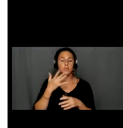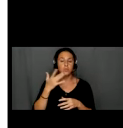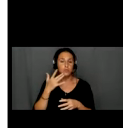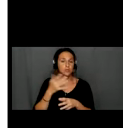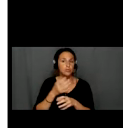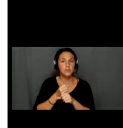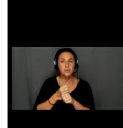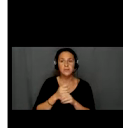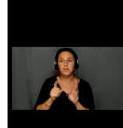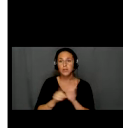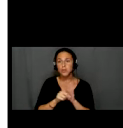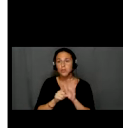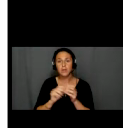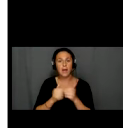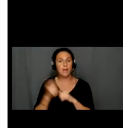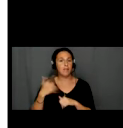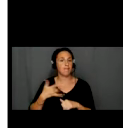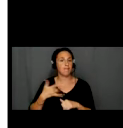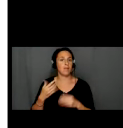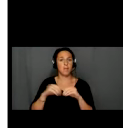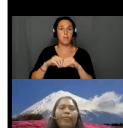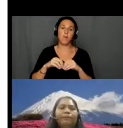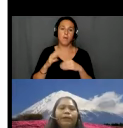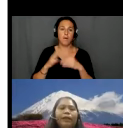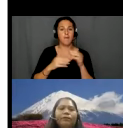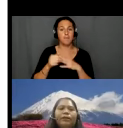in this group they recorded we did,